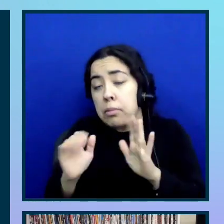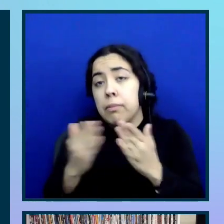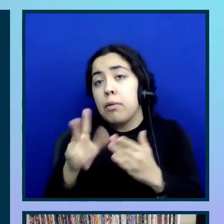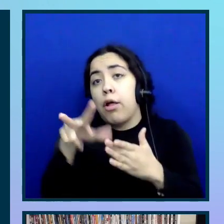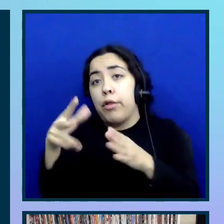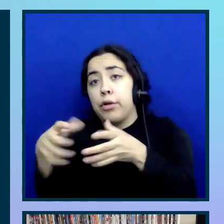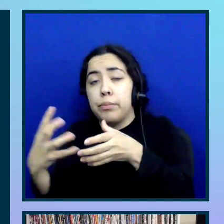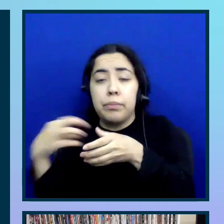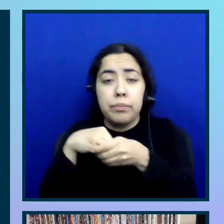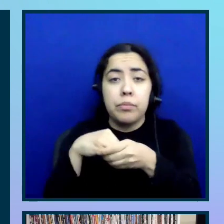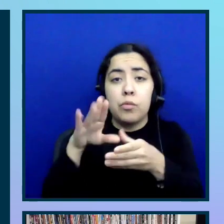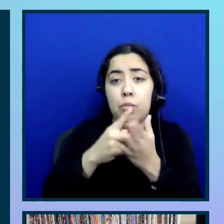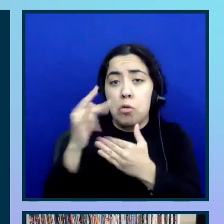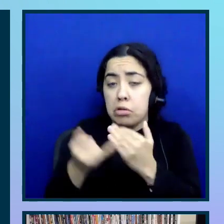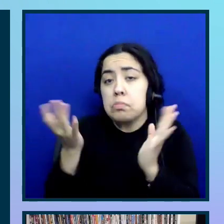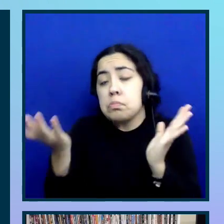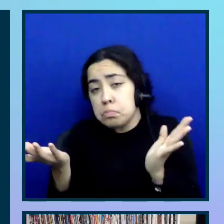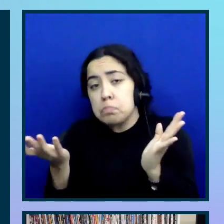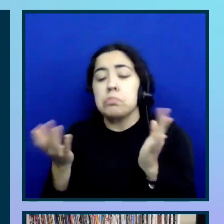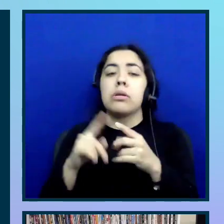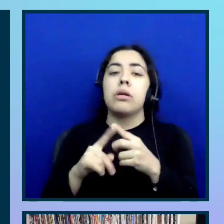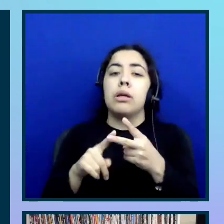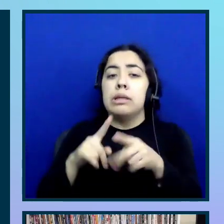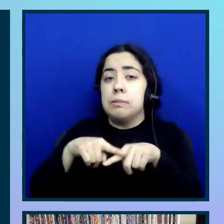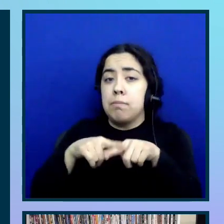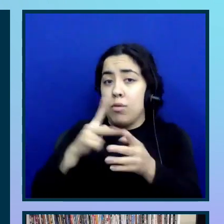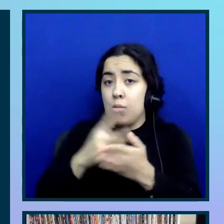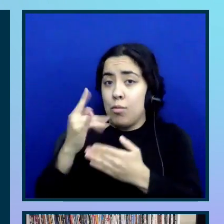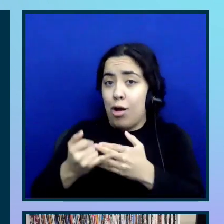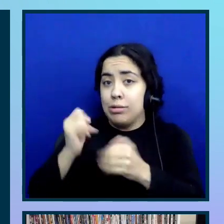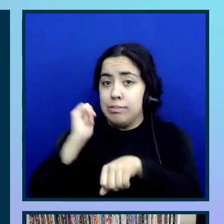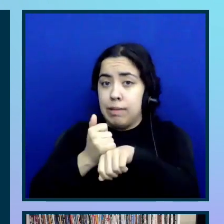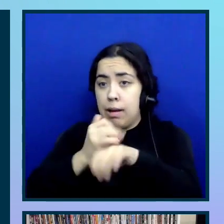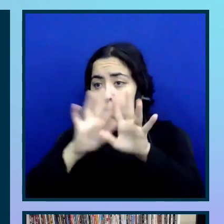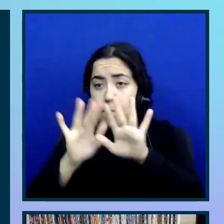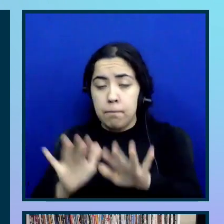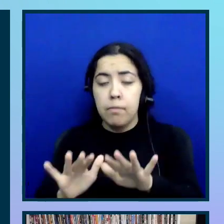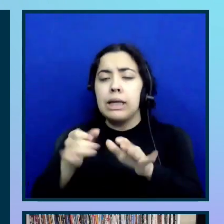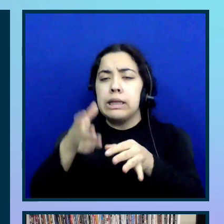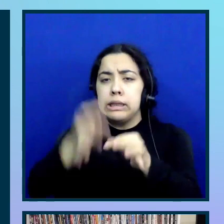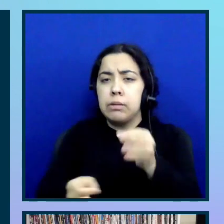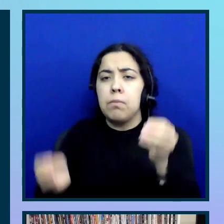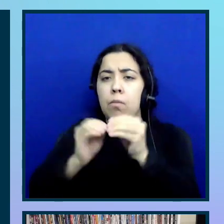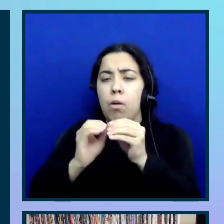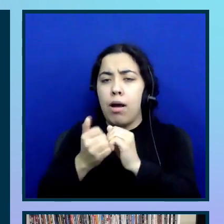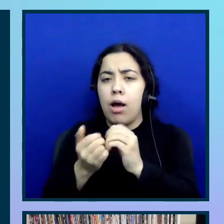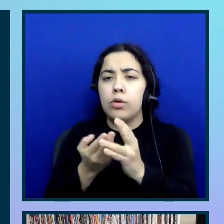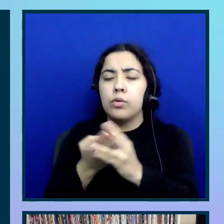you can incorporate into your project, or depending on how your project is structured, you could simplify things by using a react ref